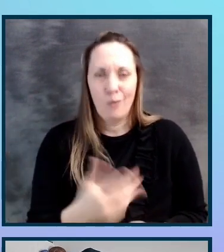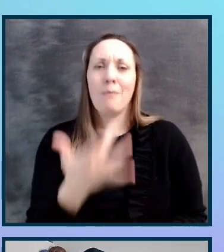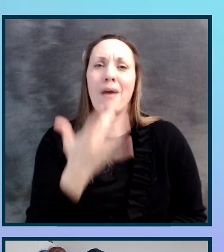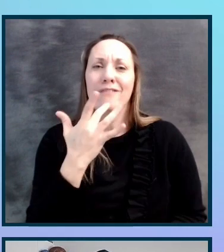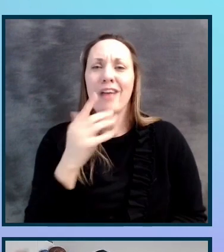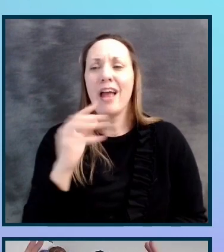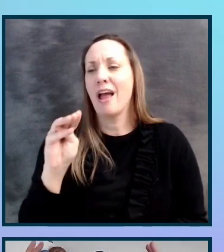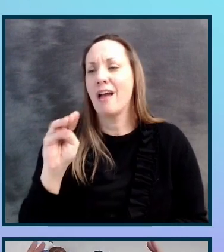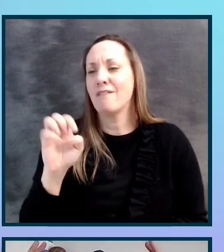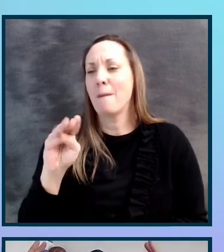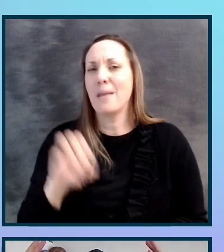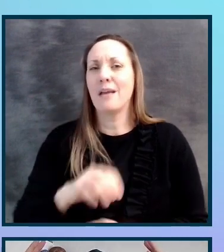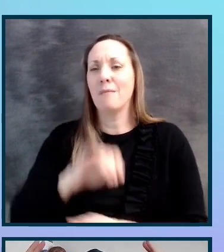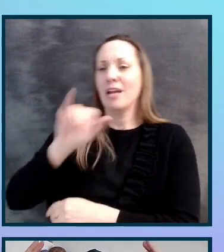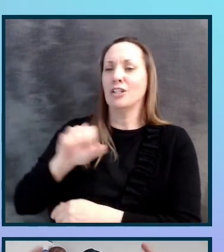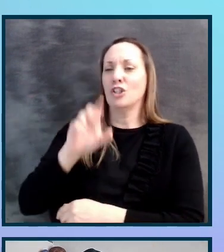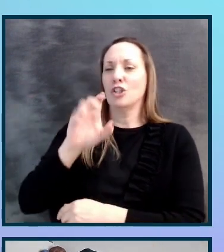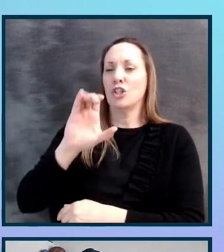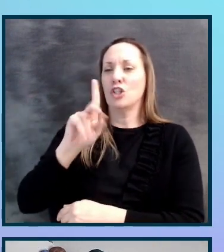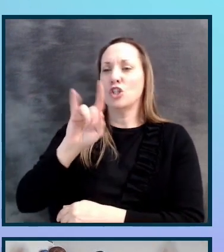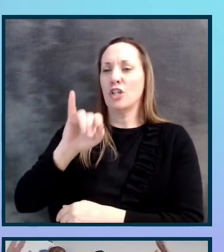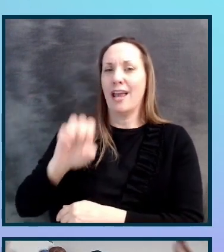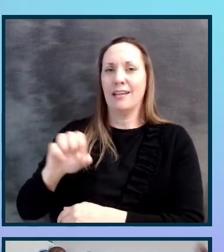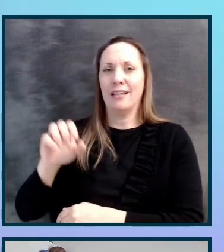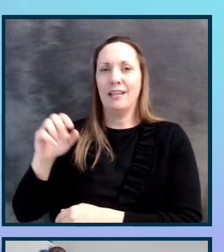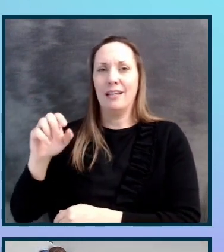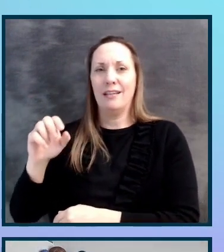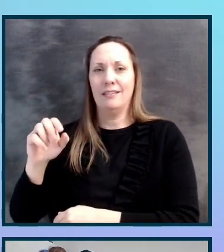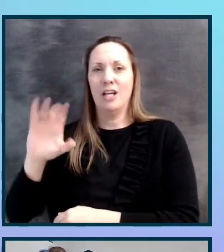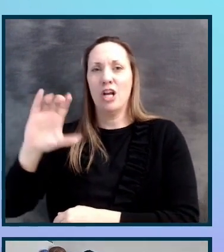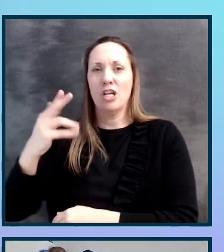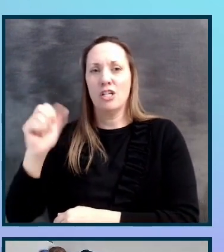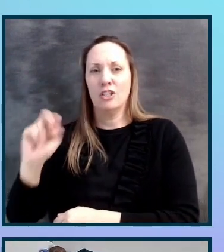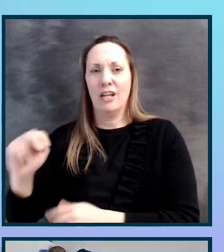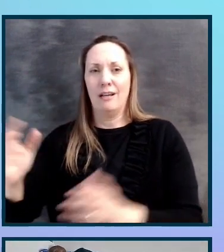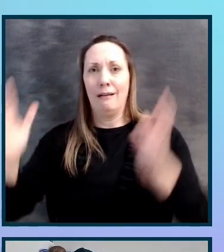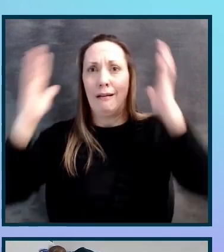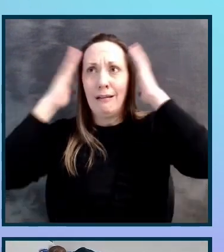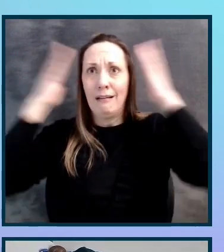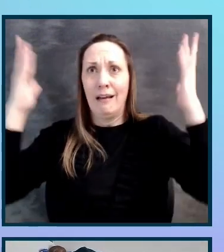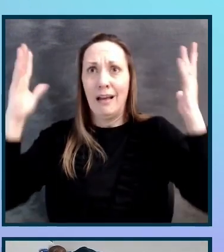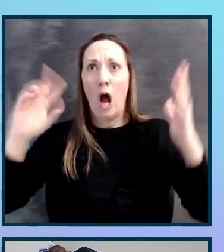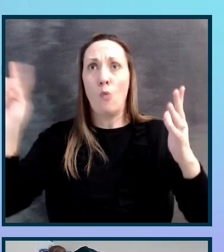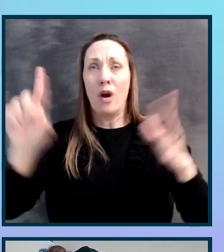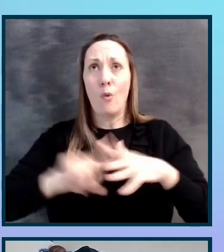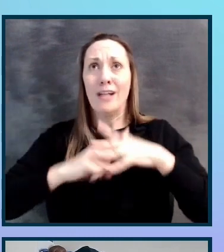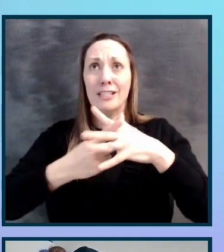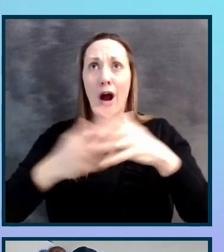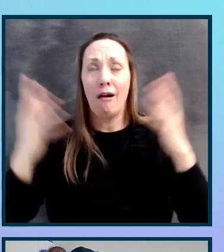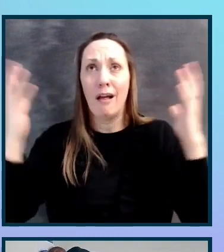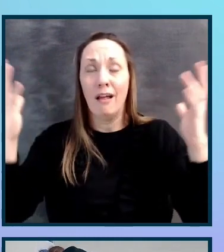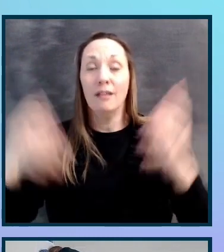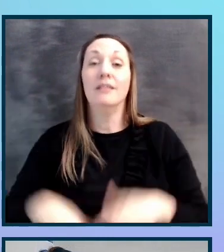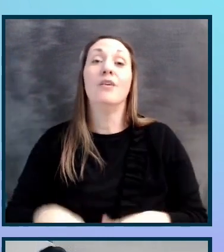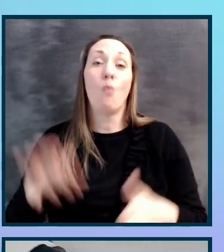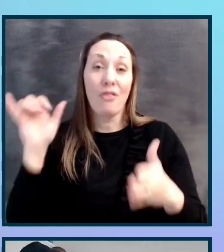This is Jackie Chan with his hands both next to sciences. Where do I even start, right? Well, that's the challenge.